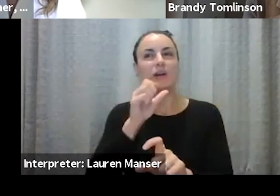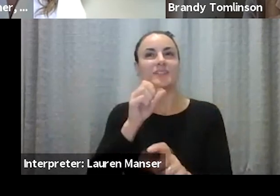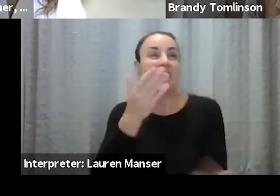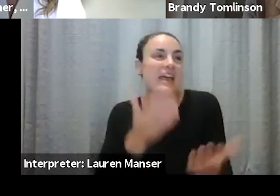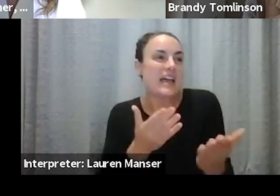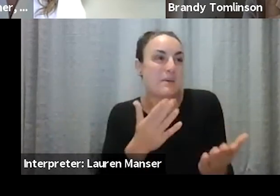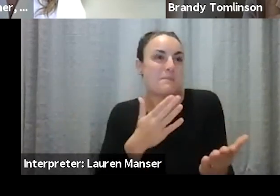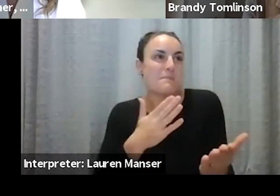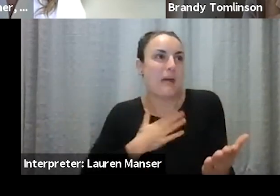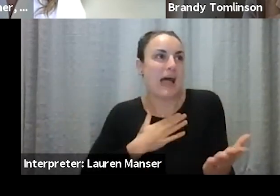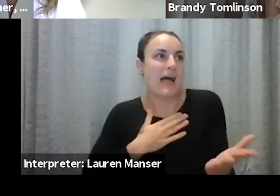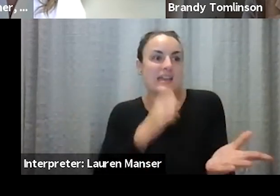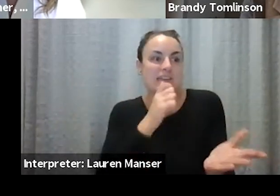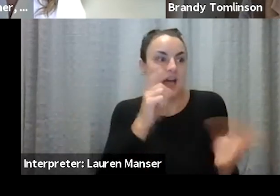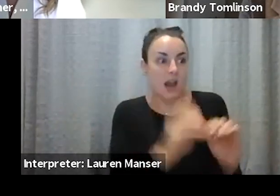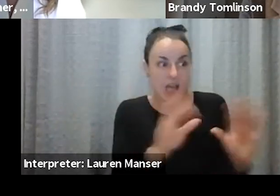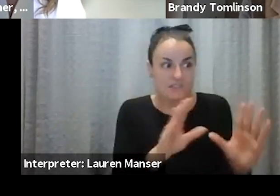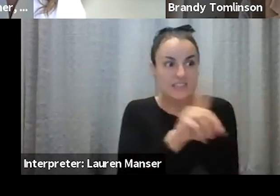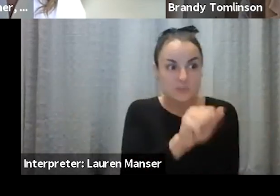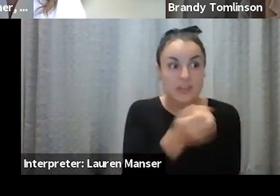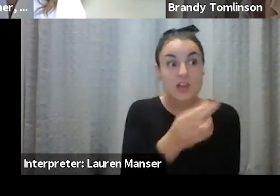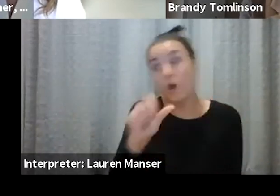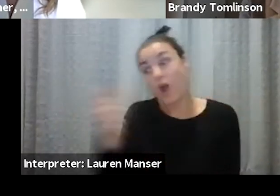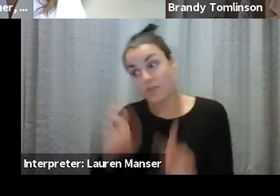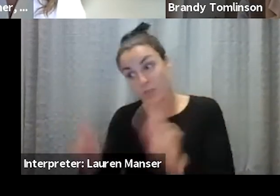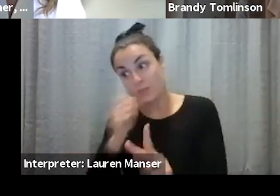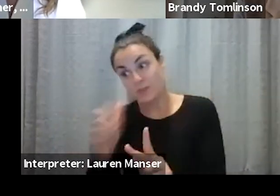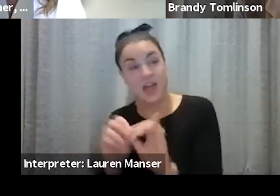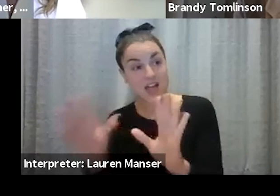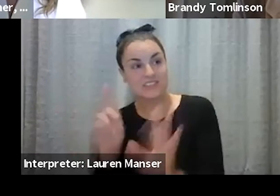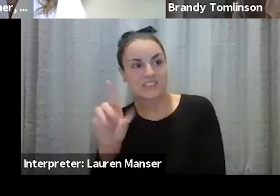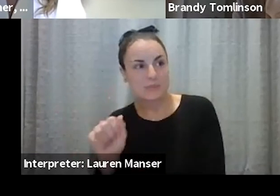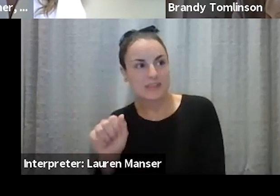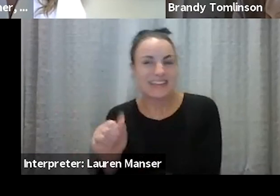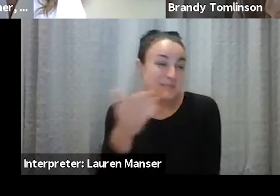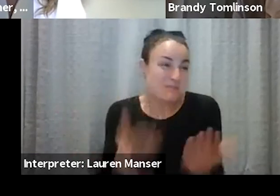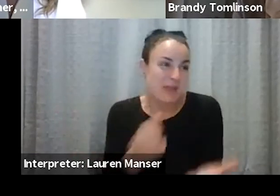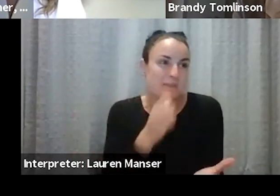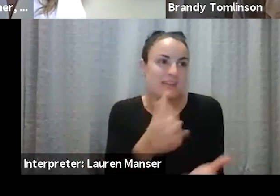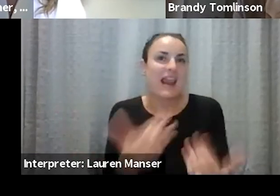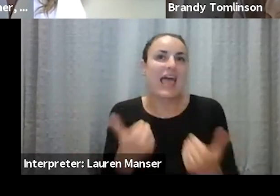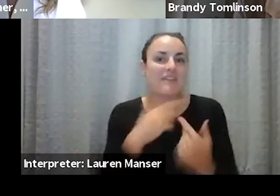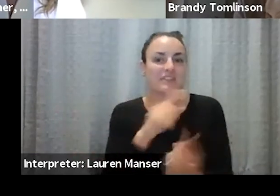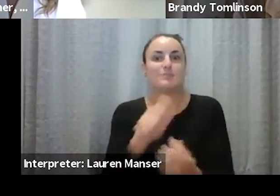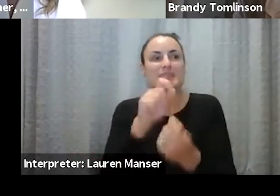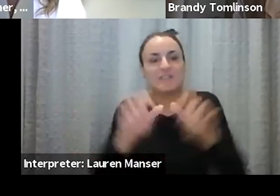beyond that two or three week period of initial illness that can all be categorized as long-haul COVID,